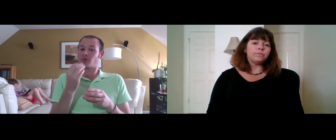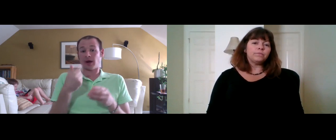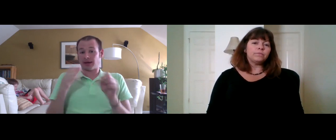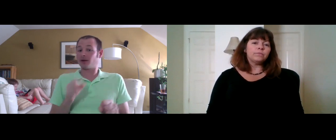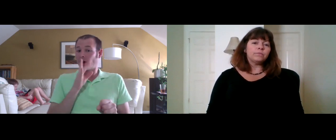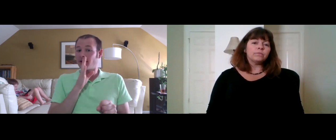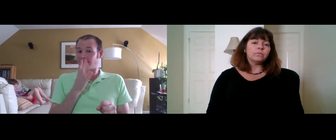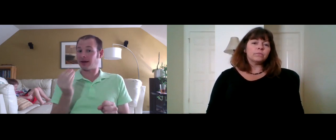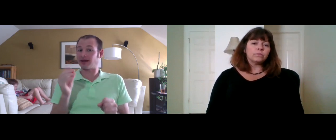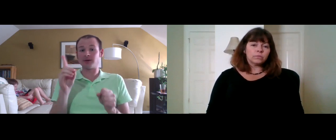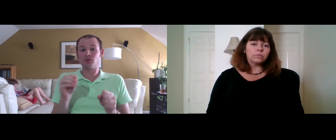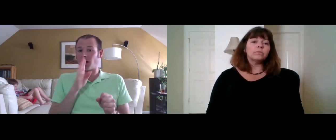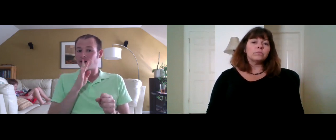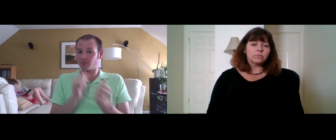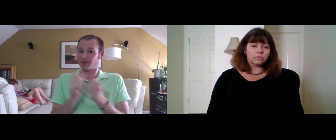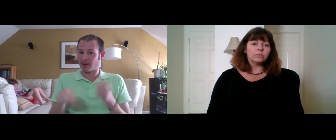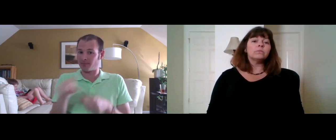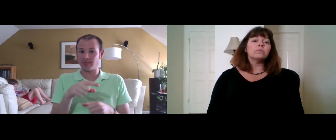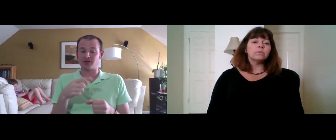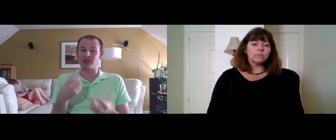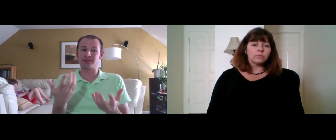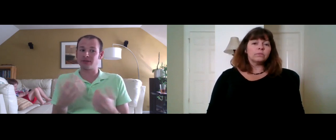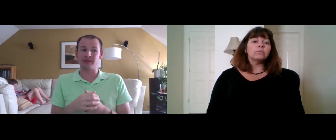I can talk and I do talk with them